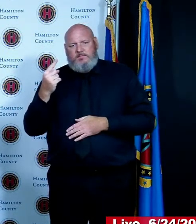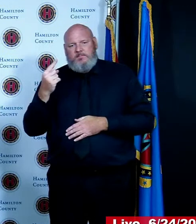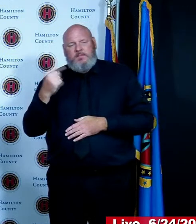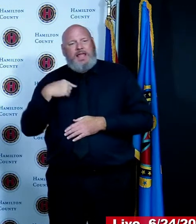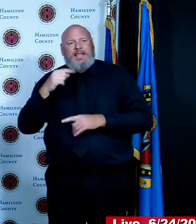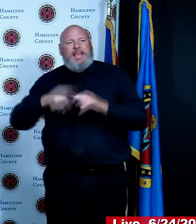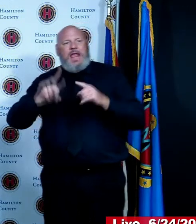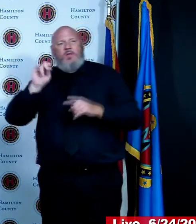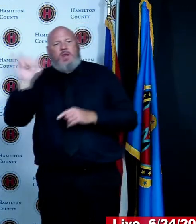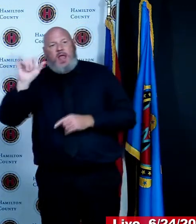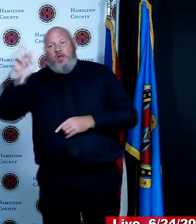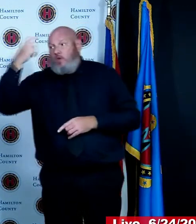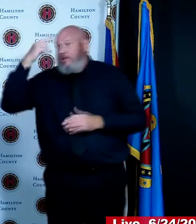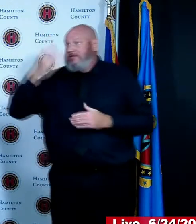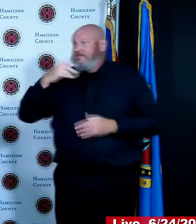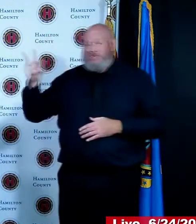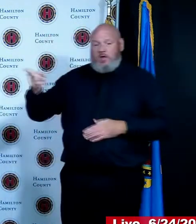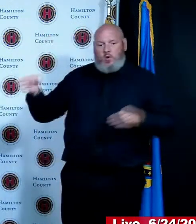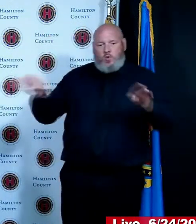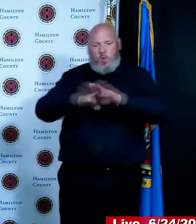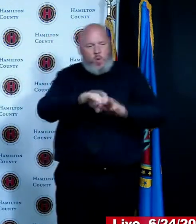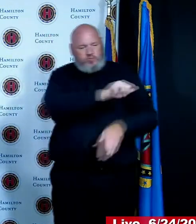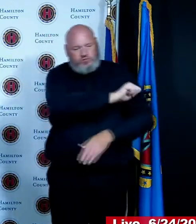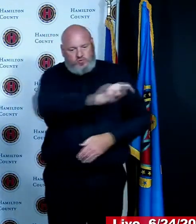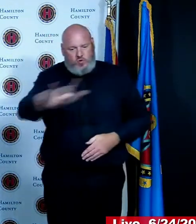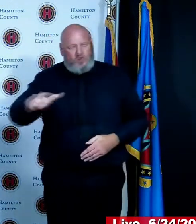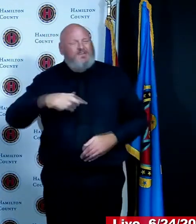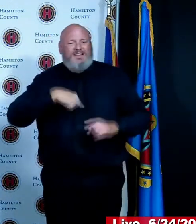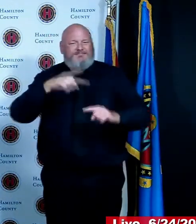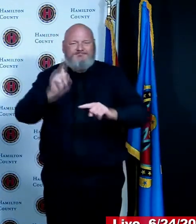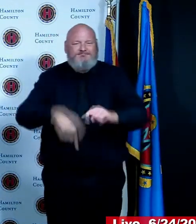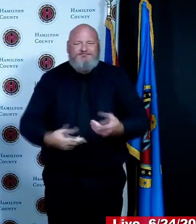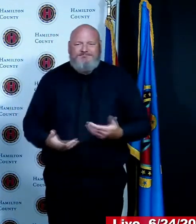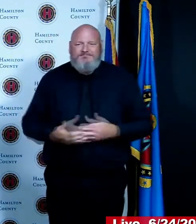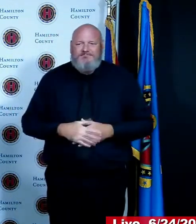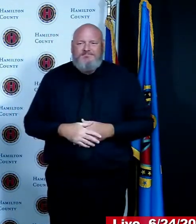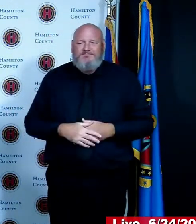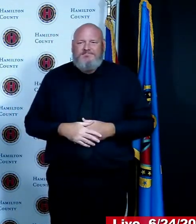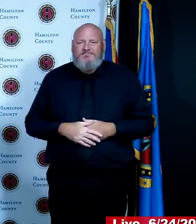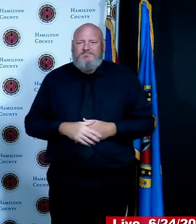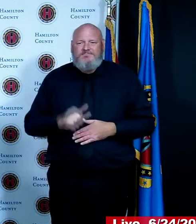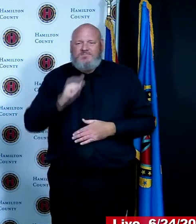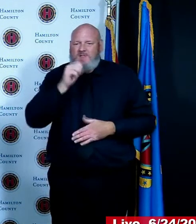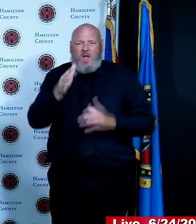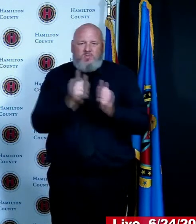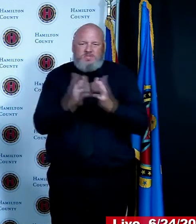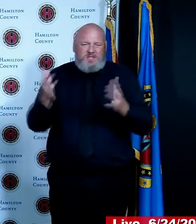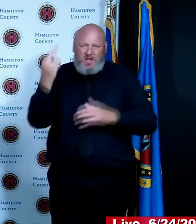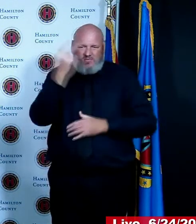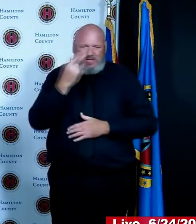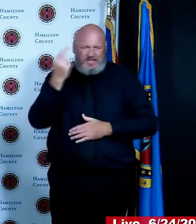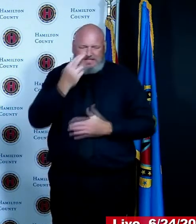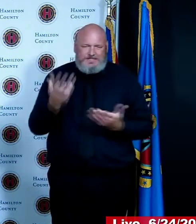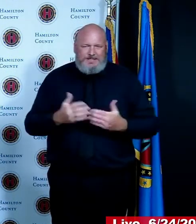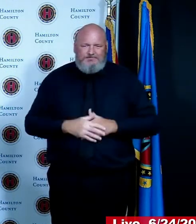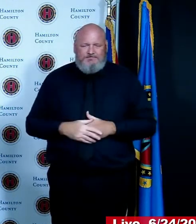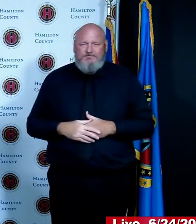Prosecutor's Office and my board to understand what steps are necessary to shut down that business but I don't have the ability as a county Health